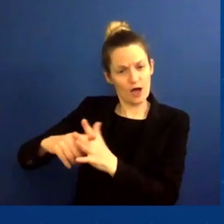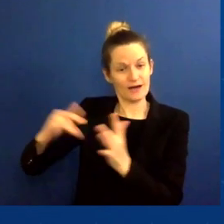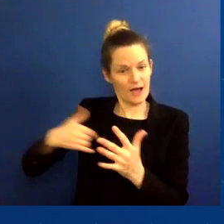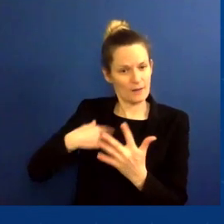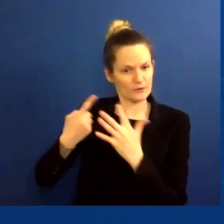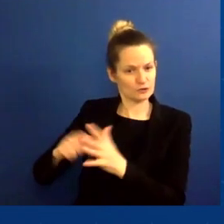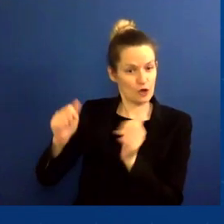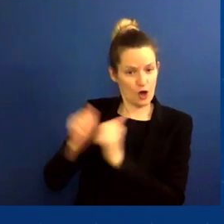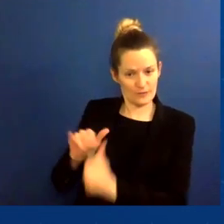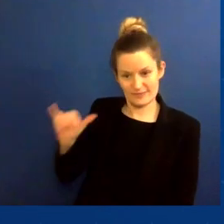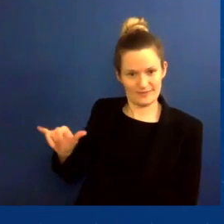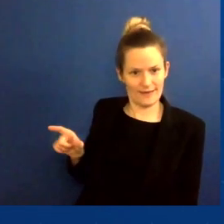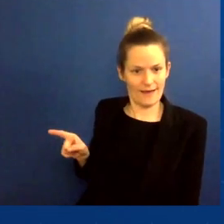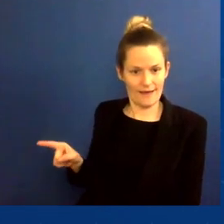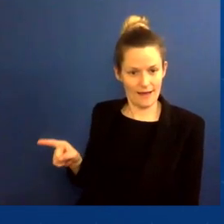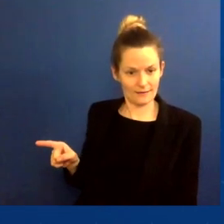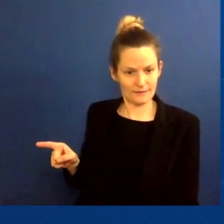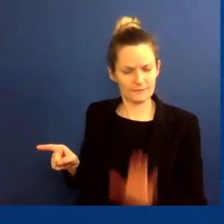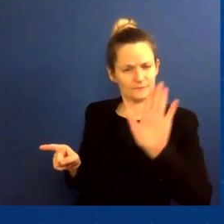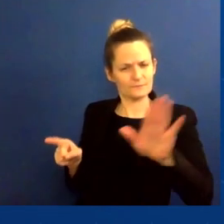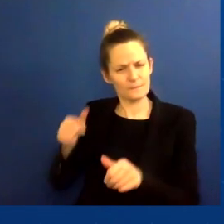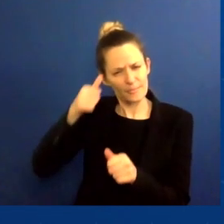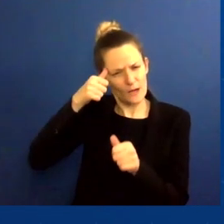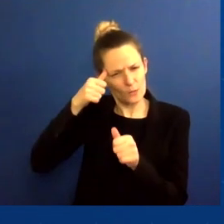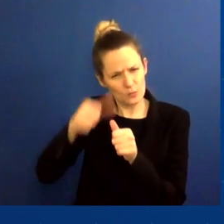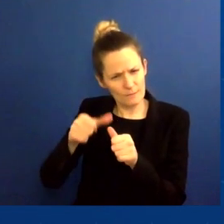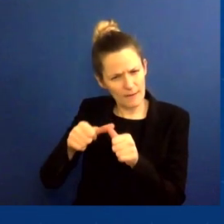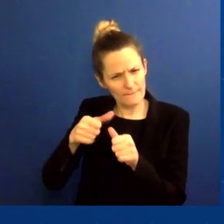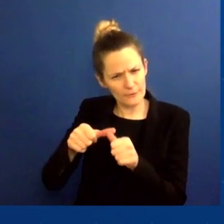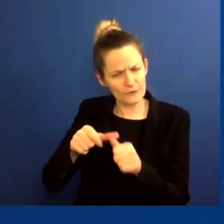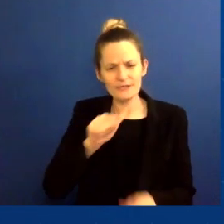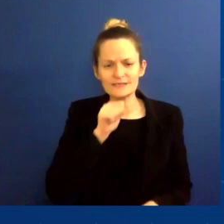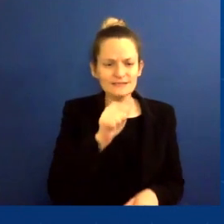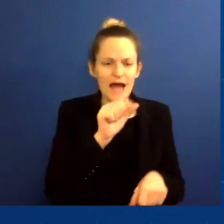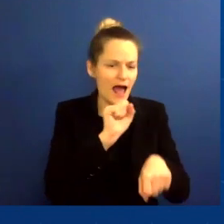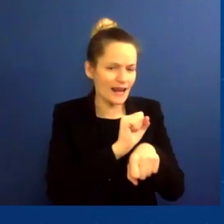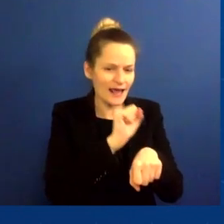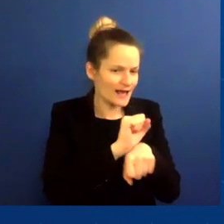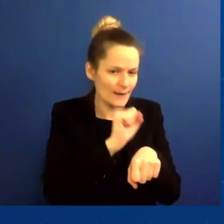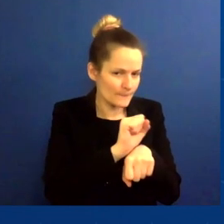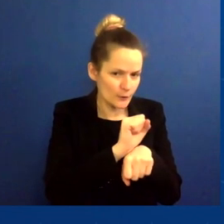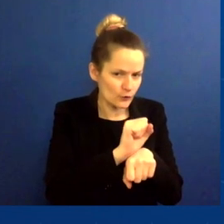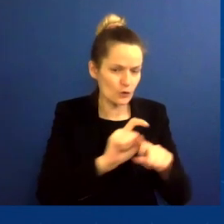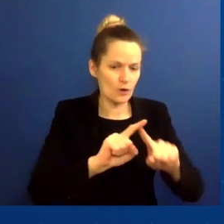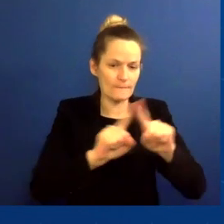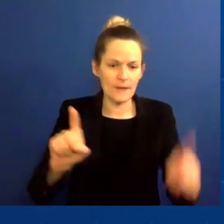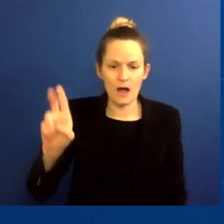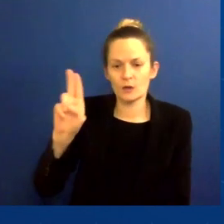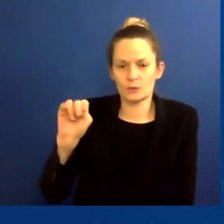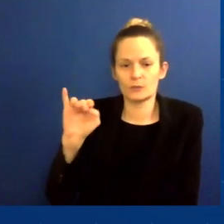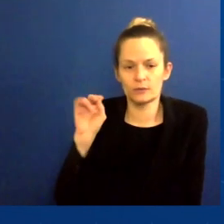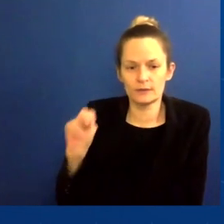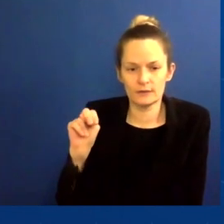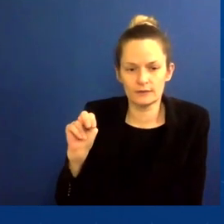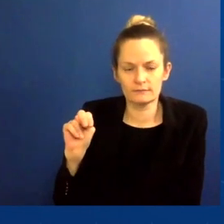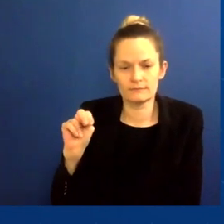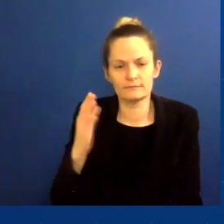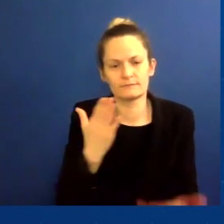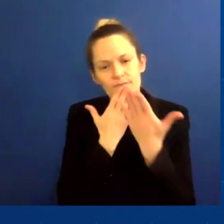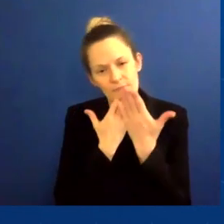Just remember: It ain't labor; it's unions. Thank you.